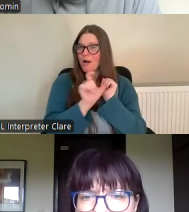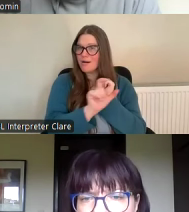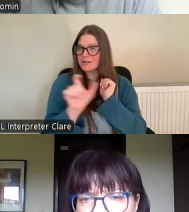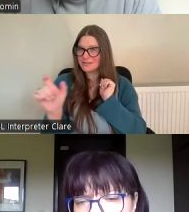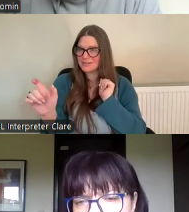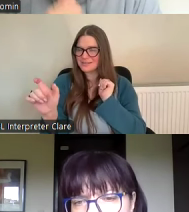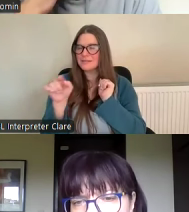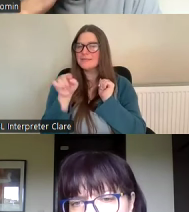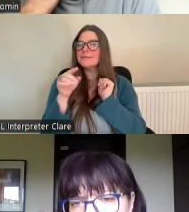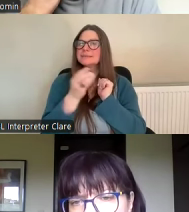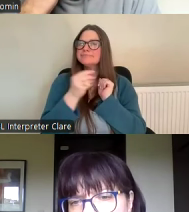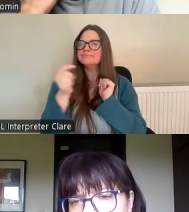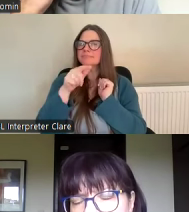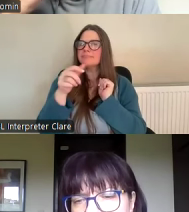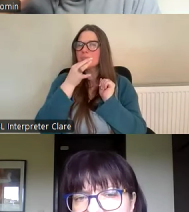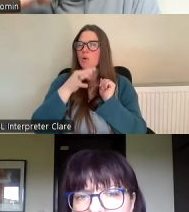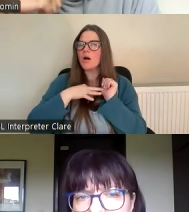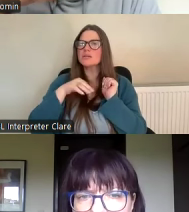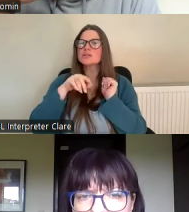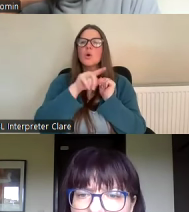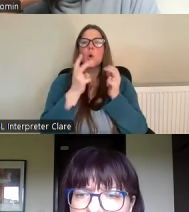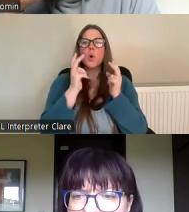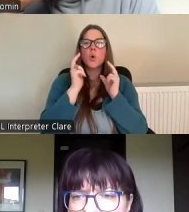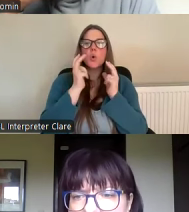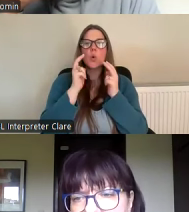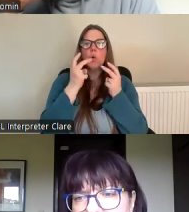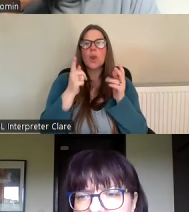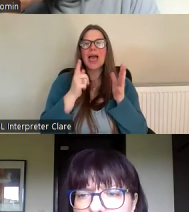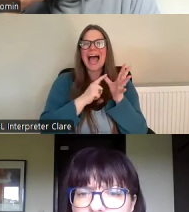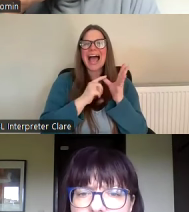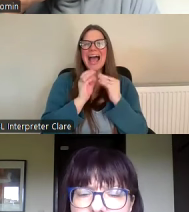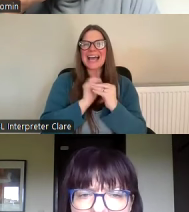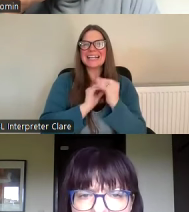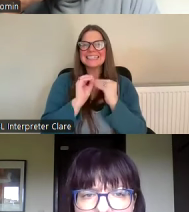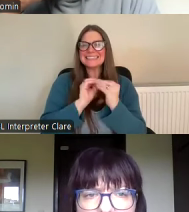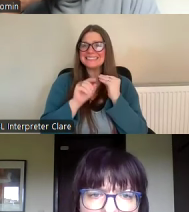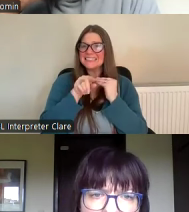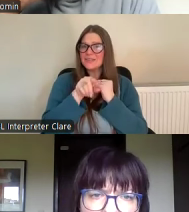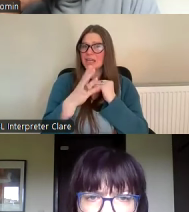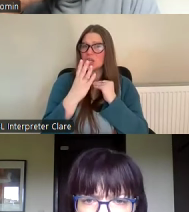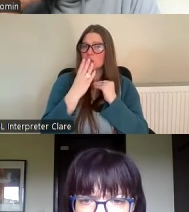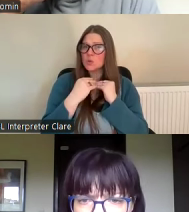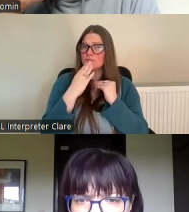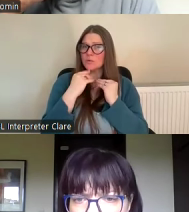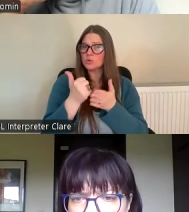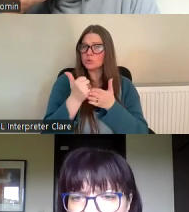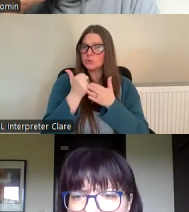Some people are asking, is Google Analytics helpful to find this starting point to see what people are already searching for?